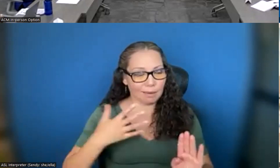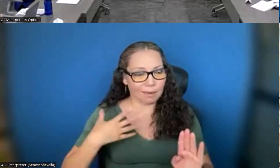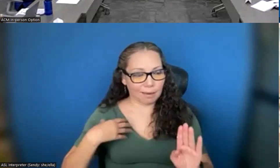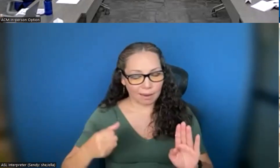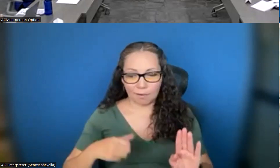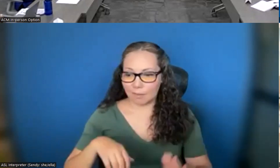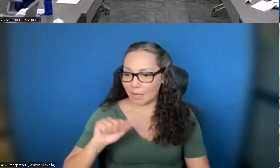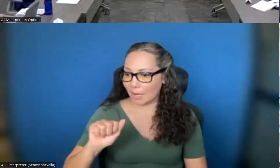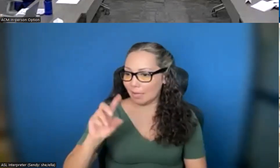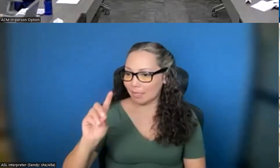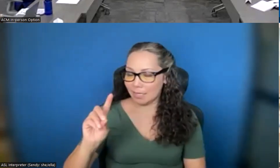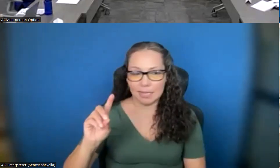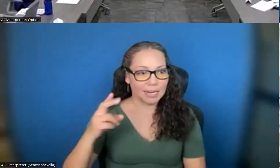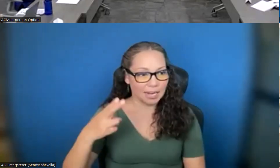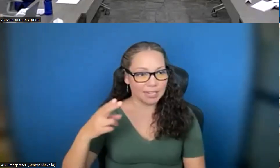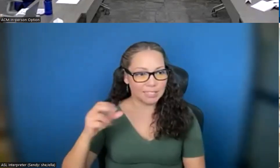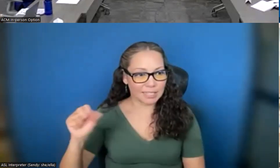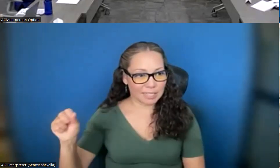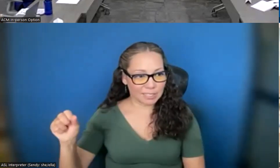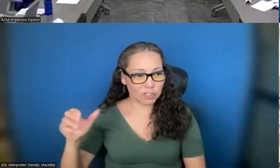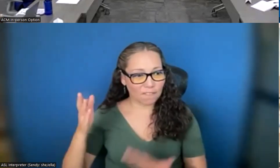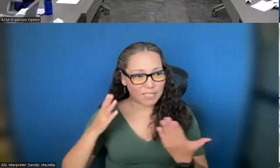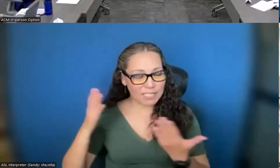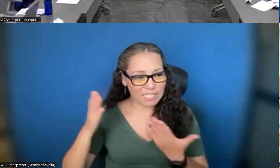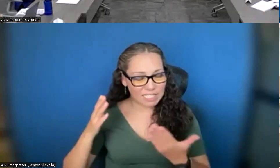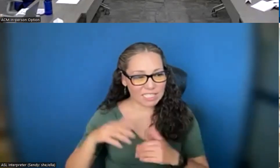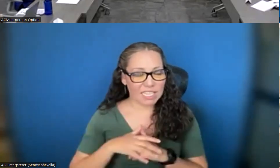that they're able to take all this information in assimilate it so quickly and put it together